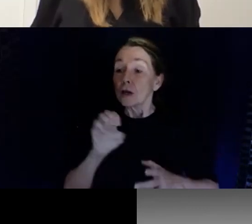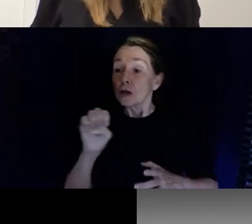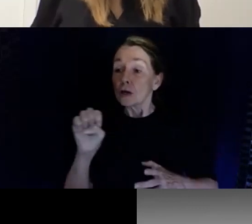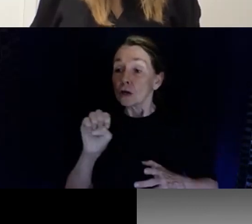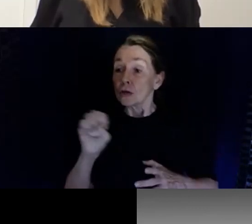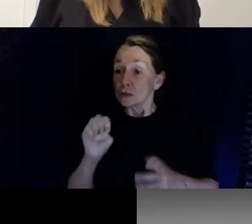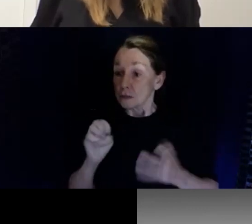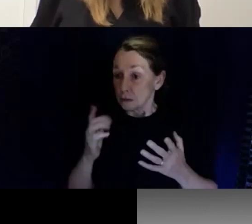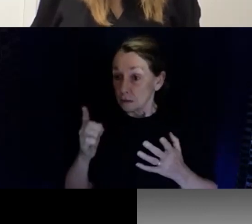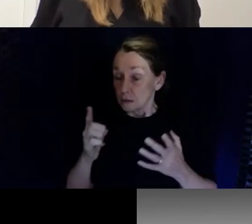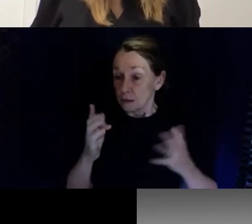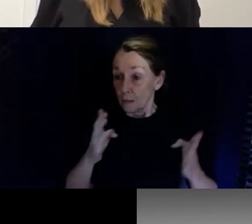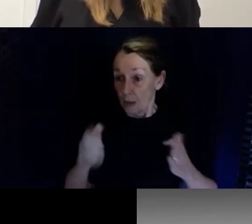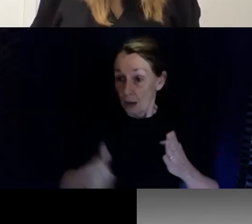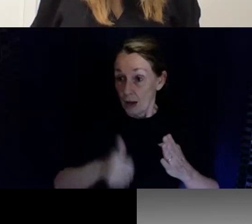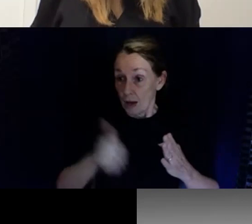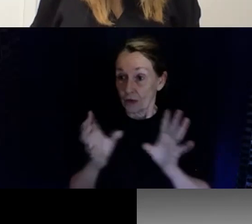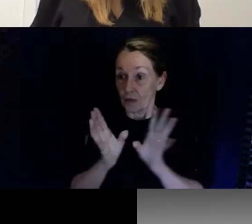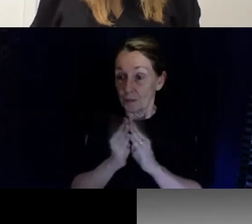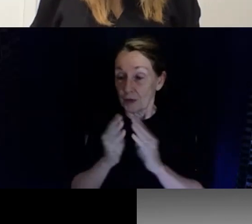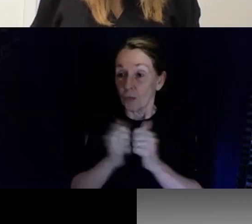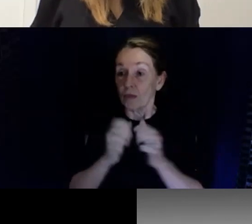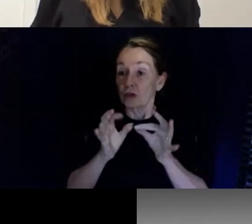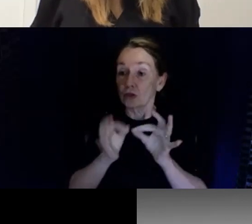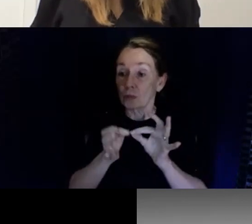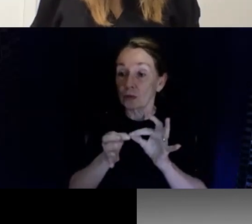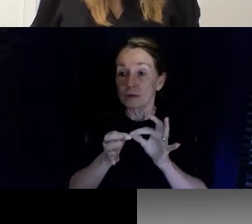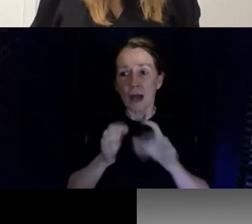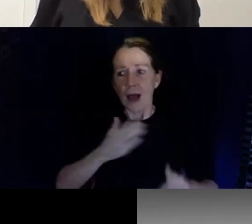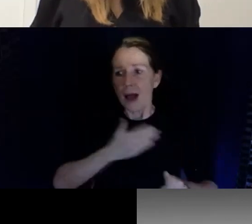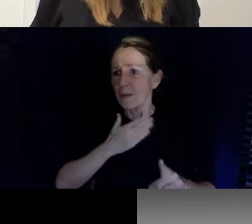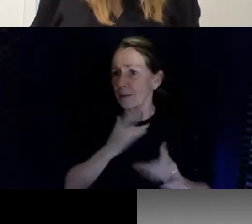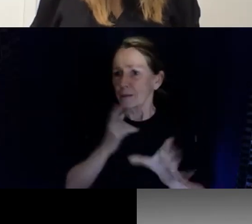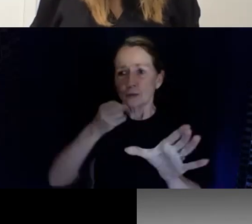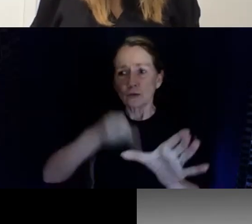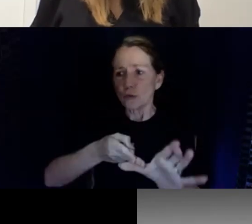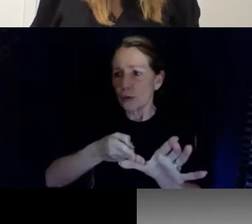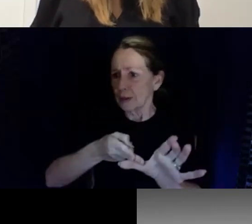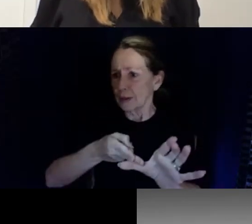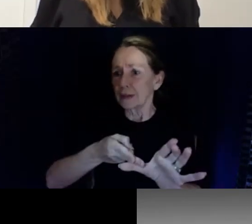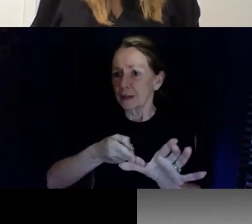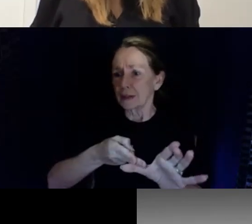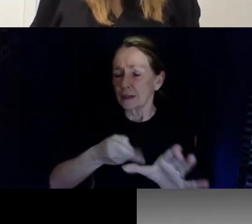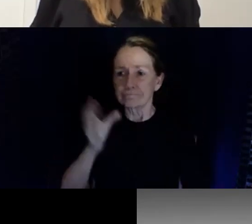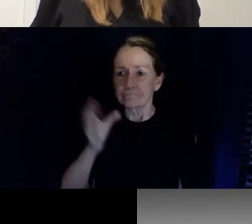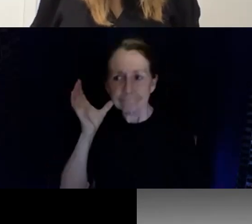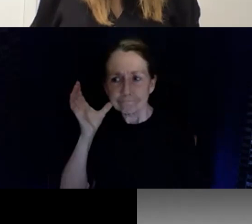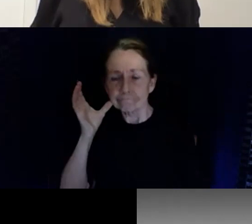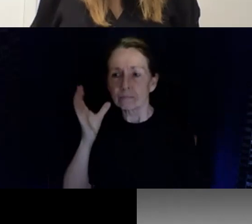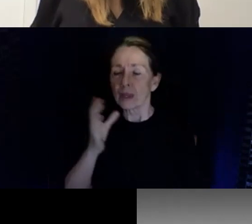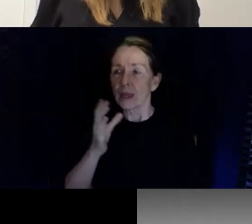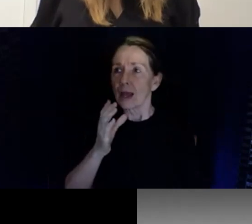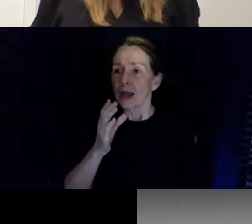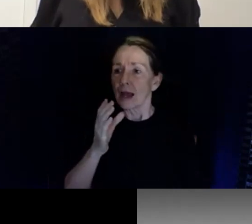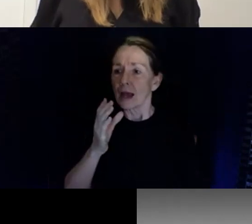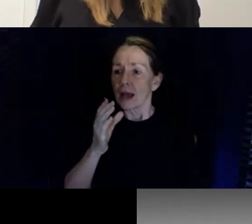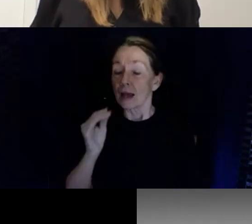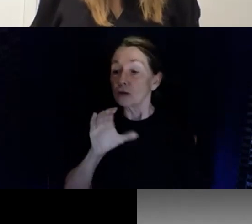SO I'M GLAD YOU GUYS BROUGHT THIS UP.